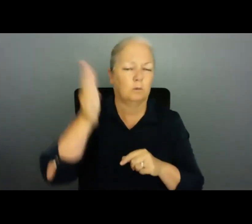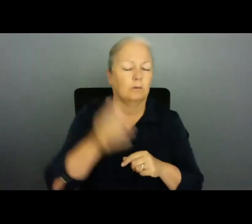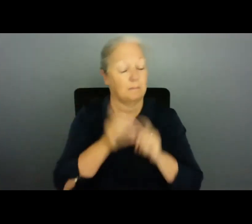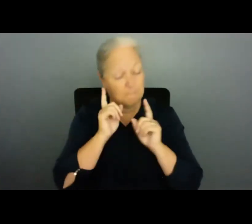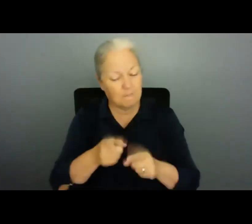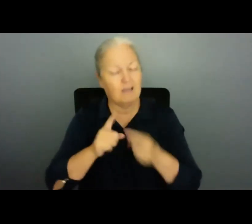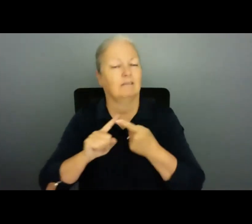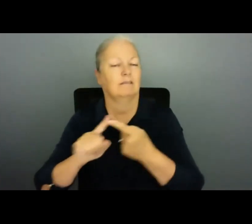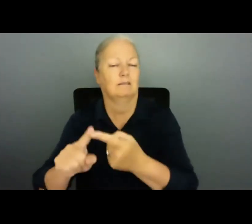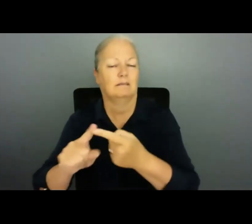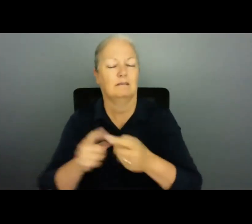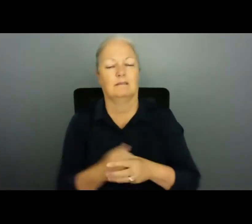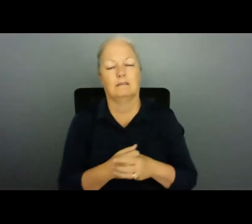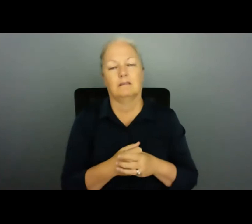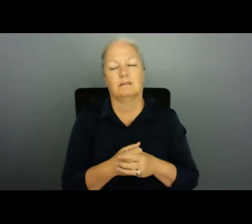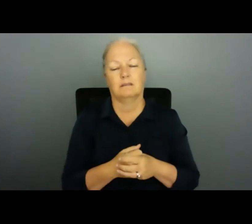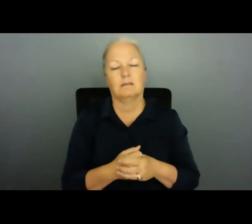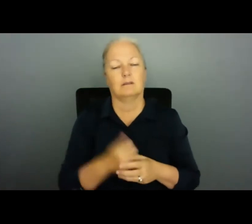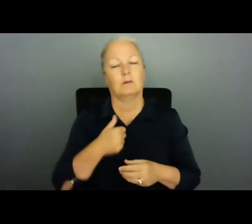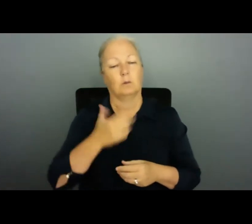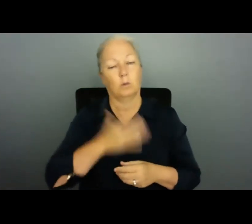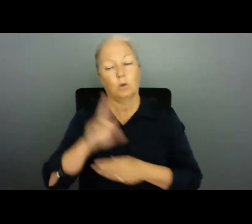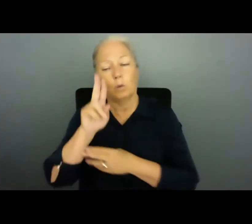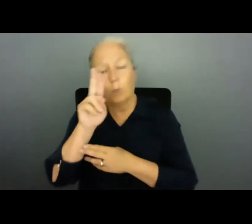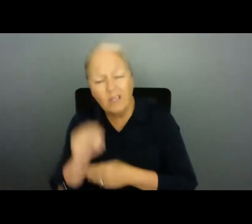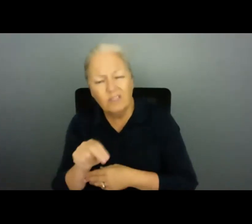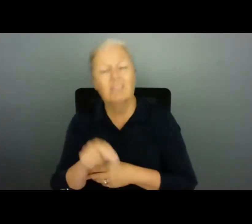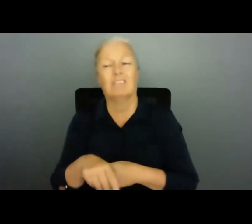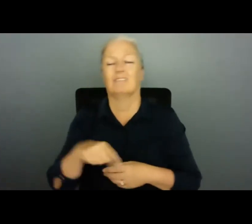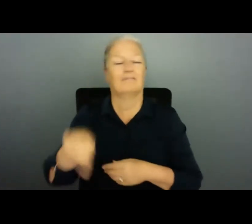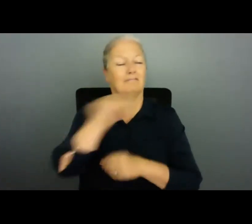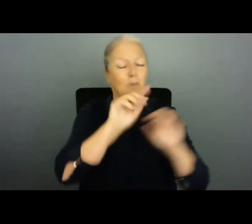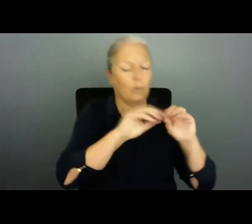and the un agencies will everywhere and always allow for voices of young people